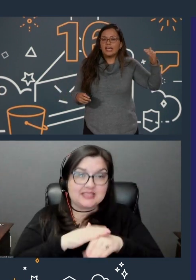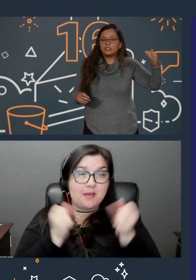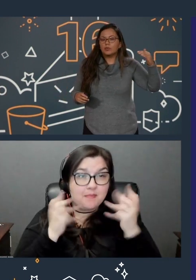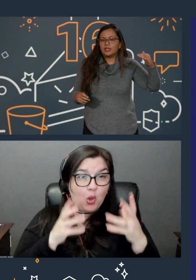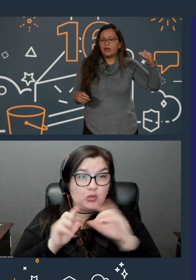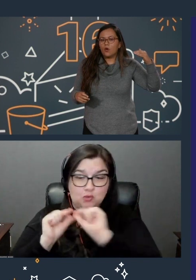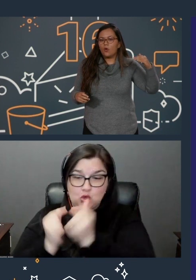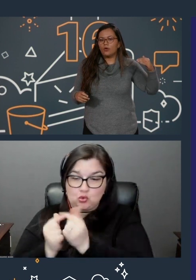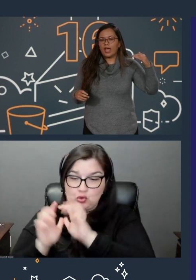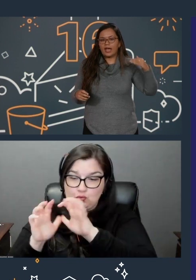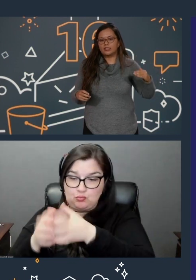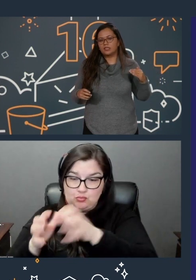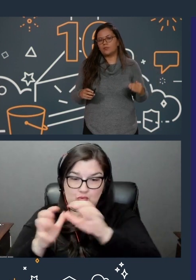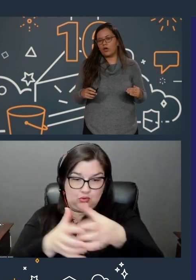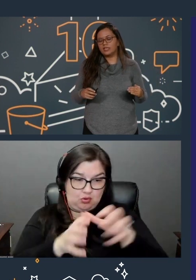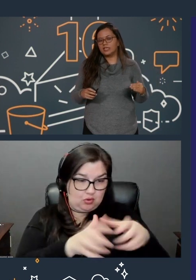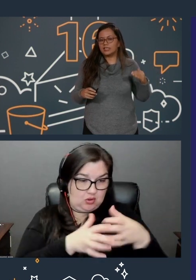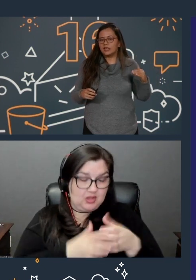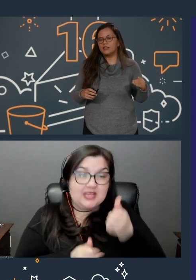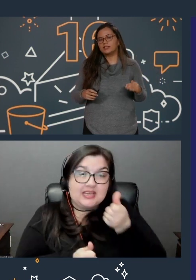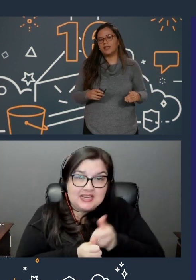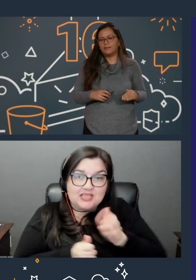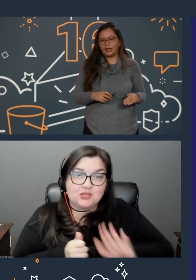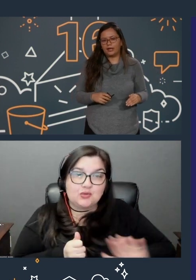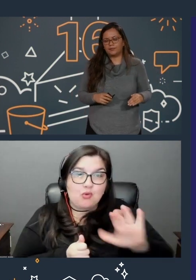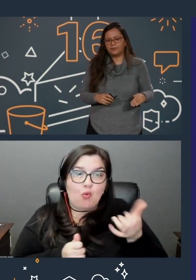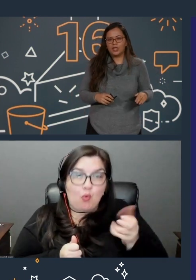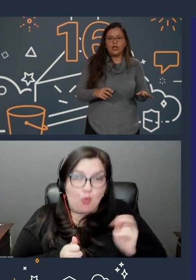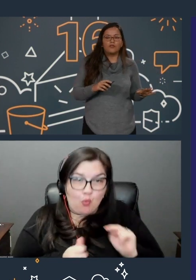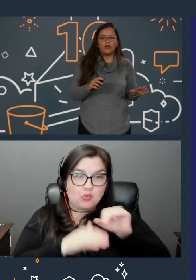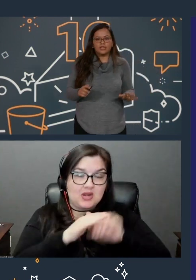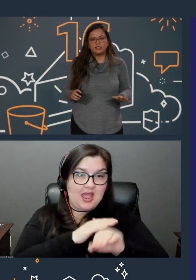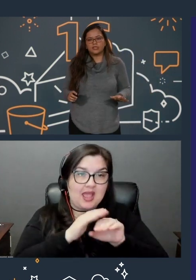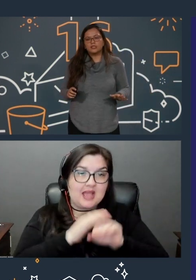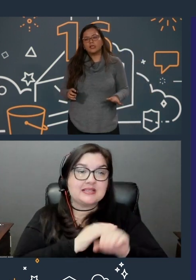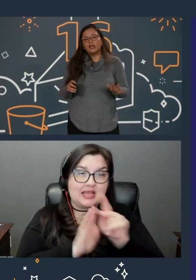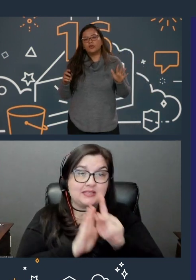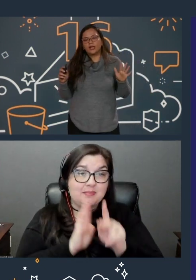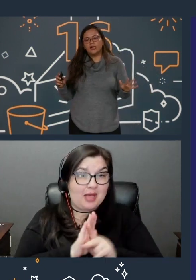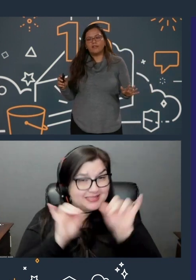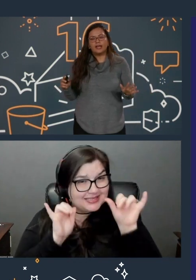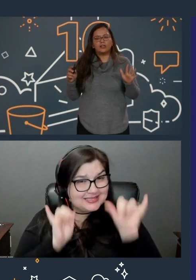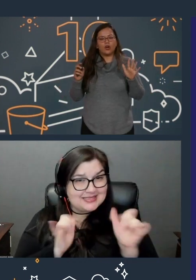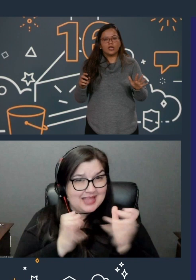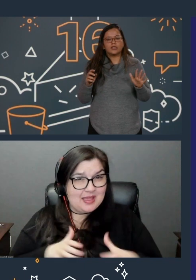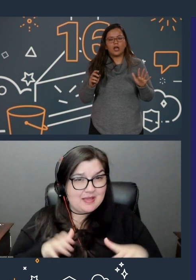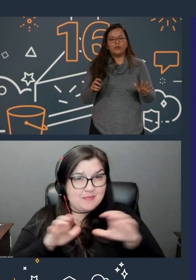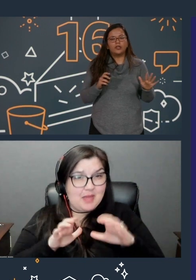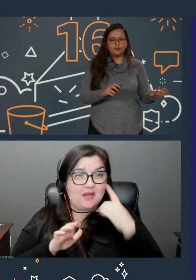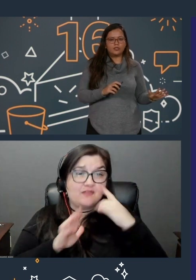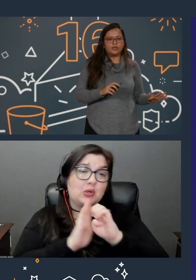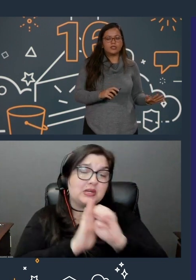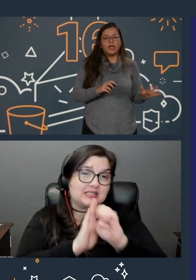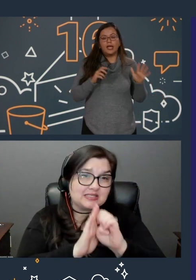each with their own access policies in the same bucket. For instance, you can divide cross-account users